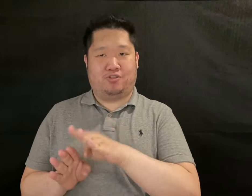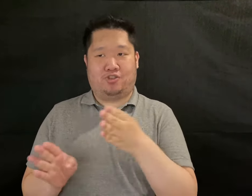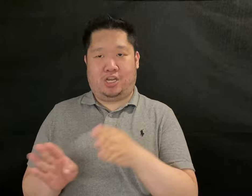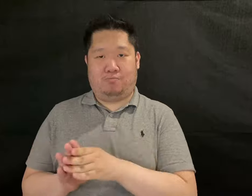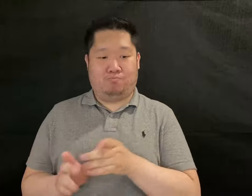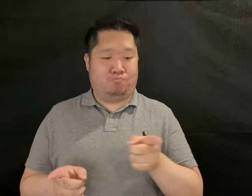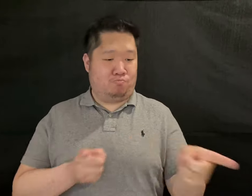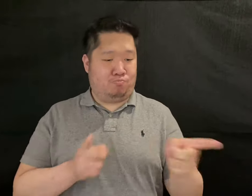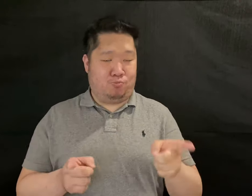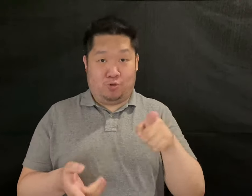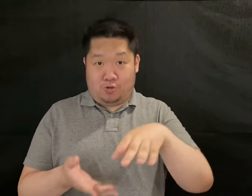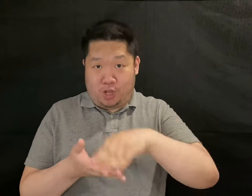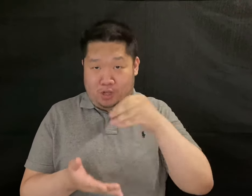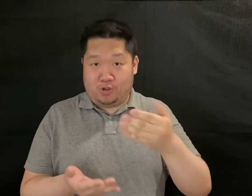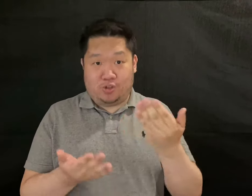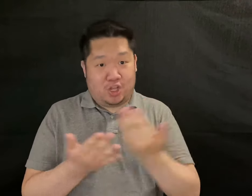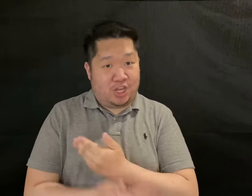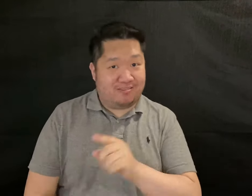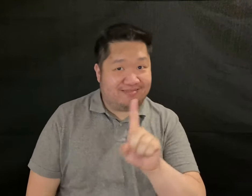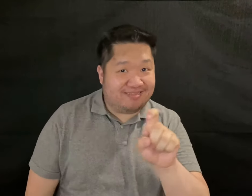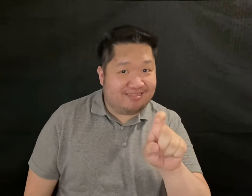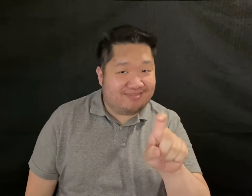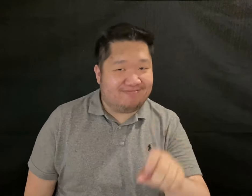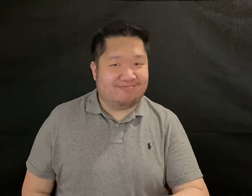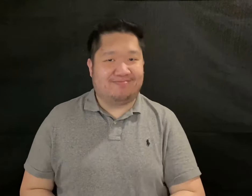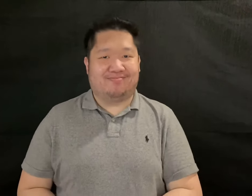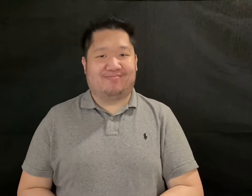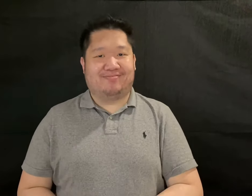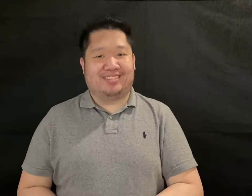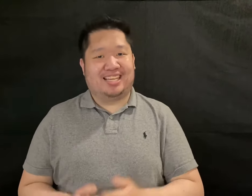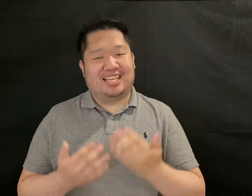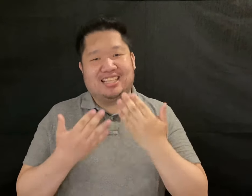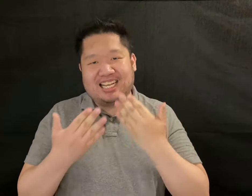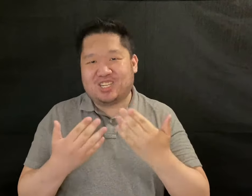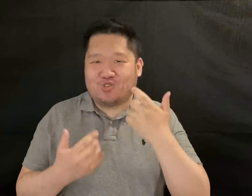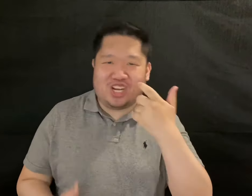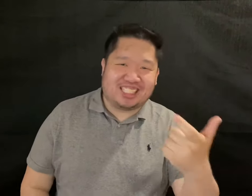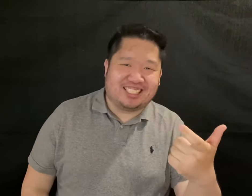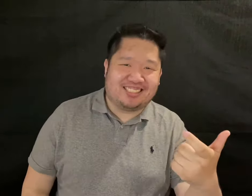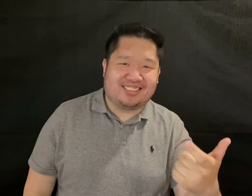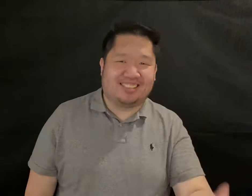Norman doors and UX! Thank you for watching!